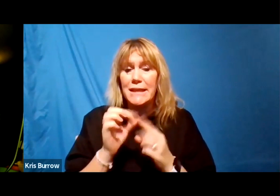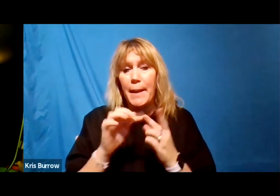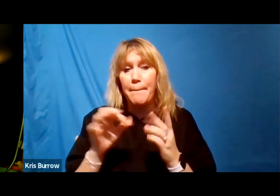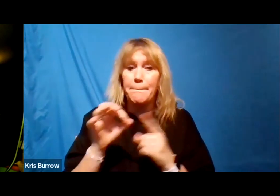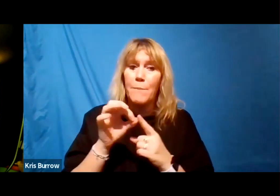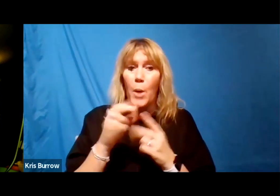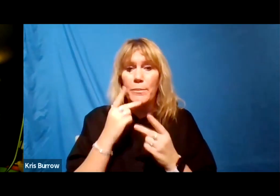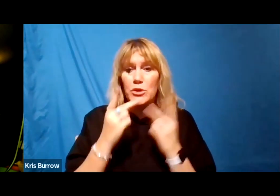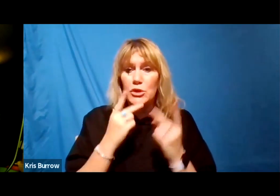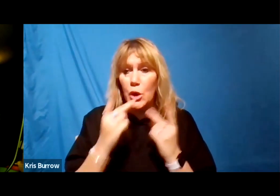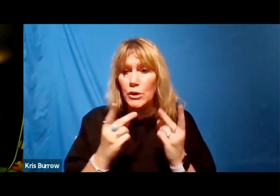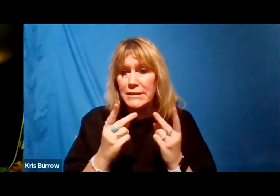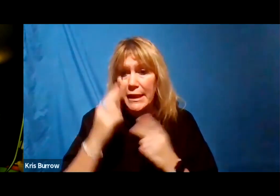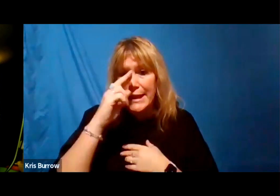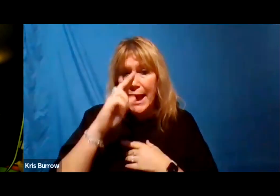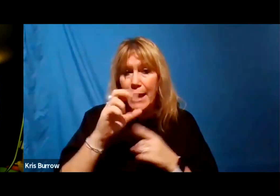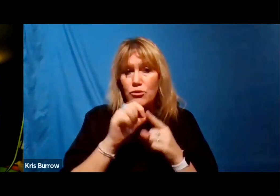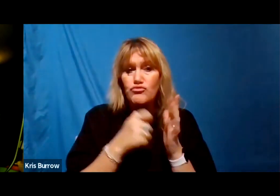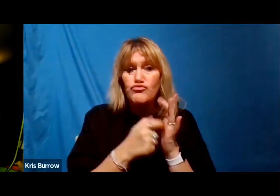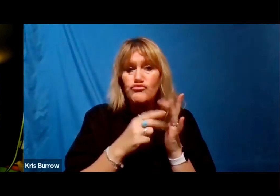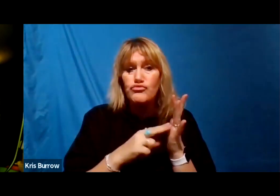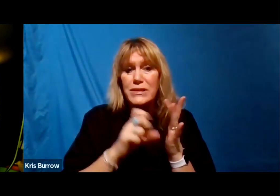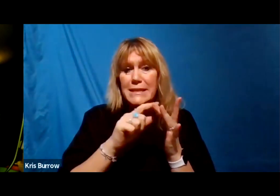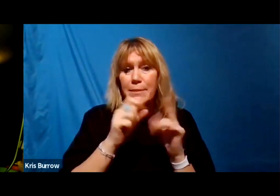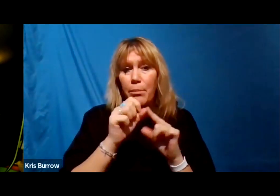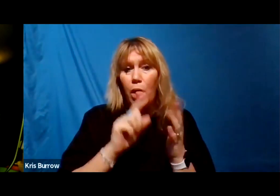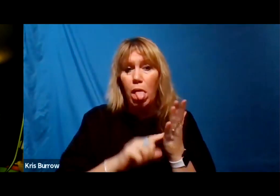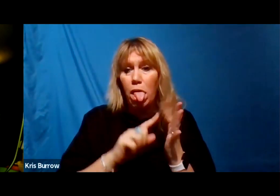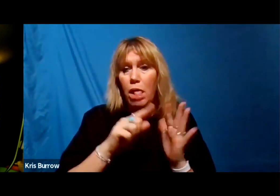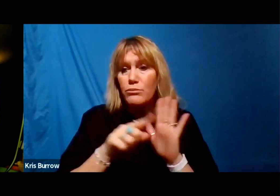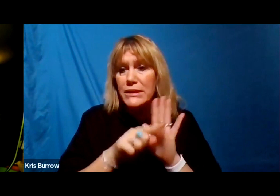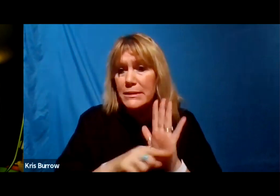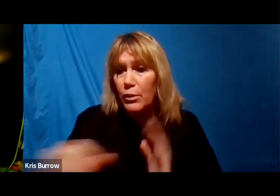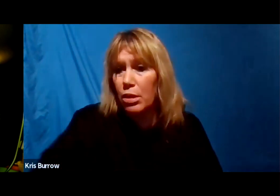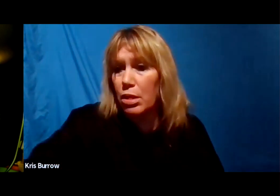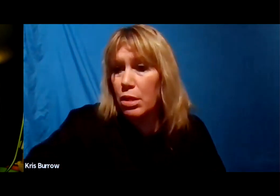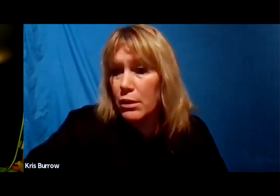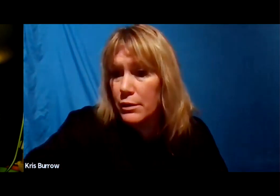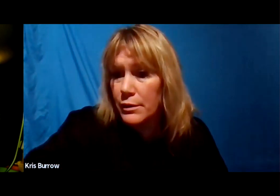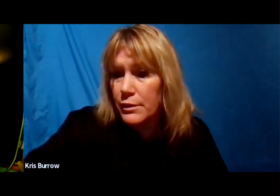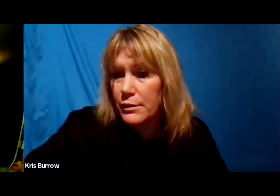jumper, grey scarf, thick black glasses